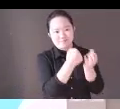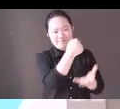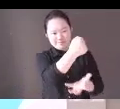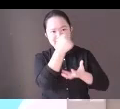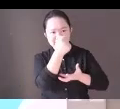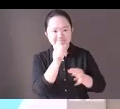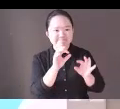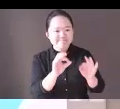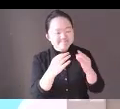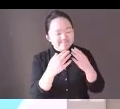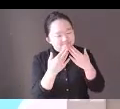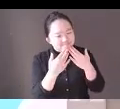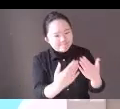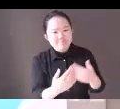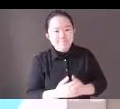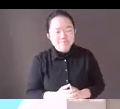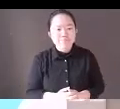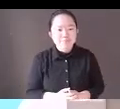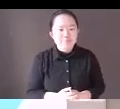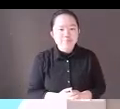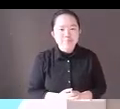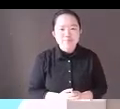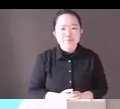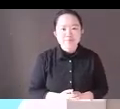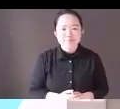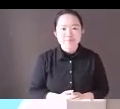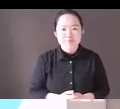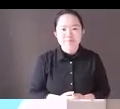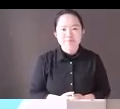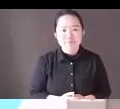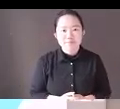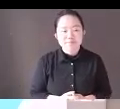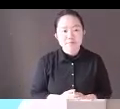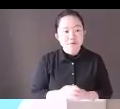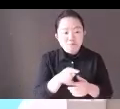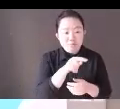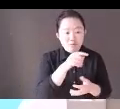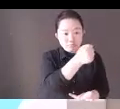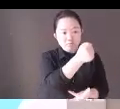nonmembers including catering and uh travel support for people with disabilities and uh